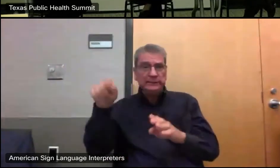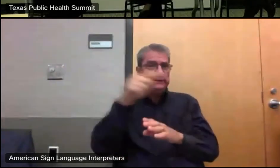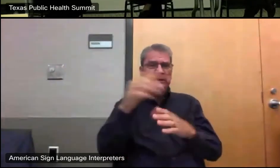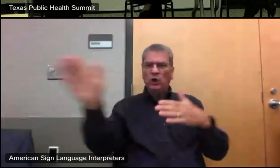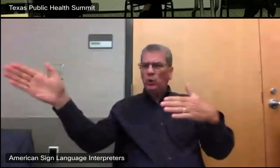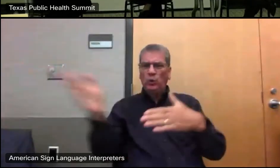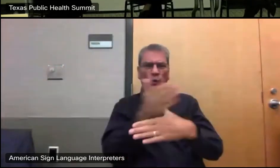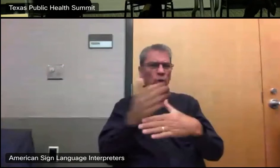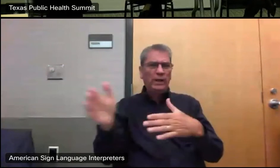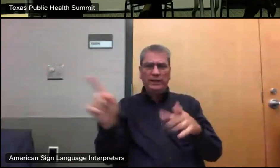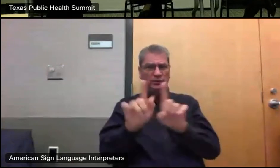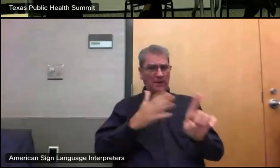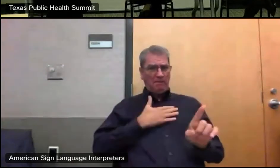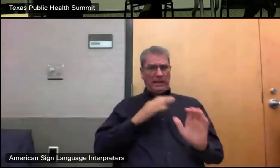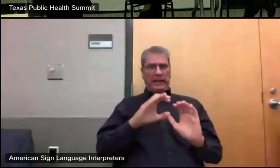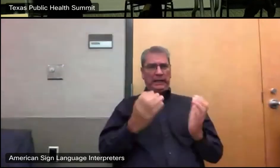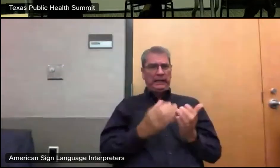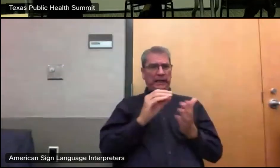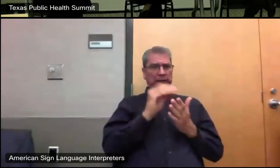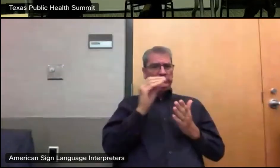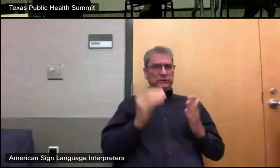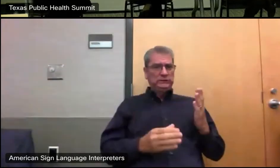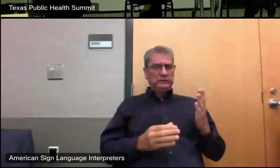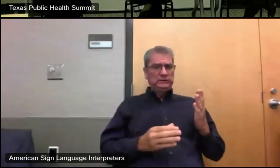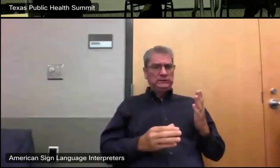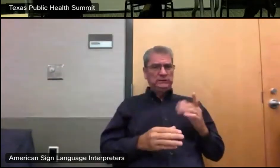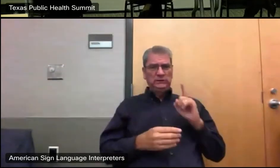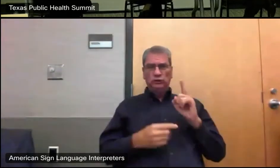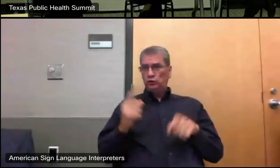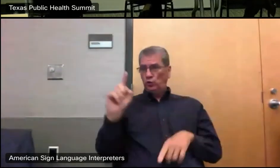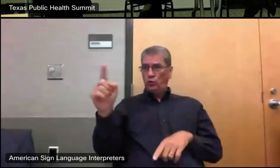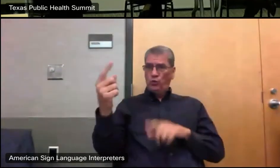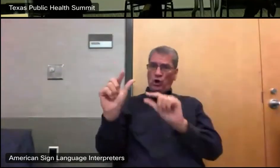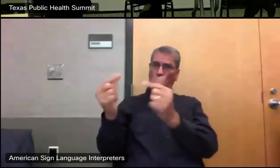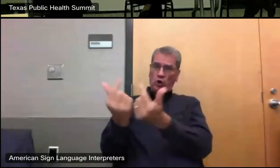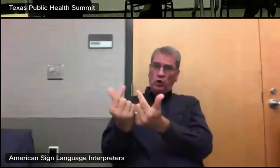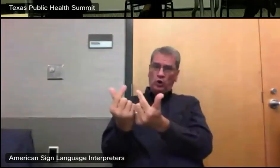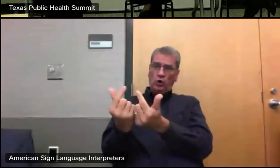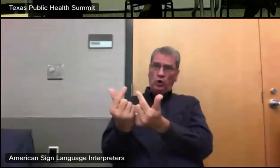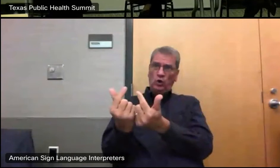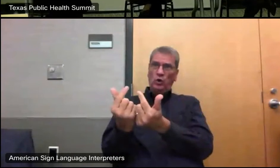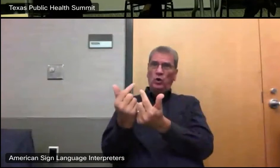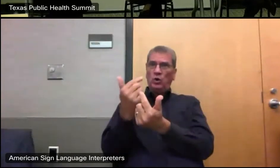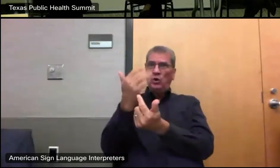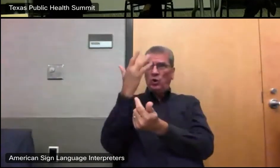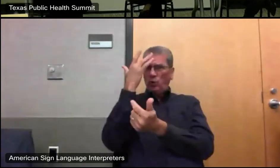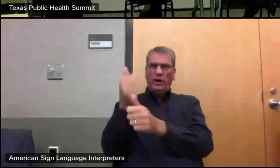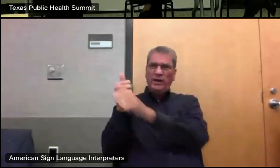just like there was in my classes, but it's really easy. If you're just 1 group. Like, it's, it's hard. Like, why would you keep track of what everyone else is saying?